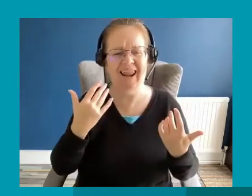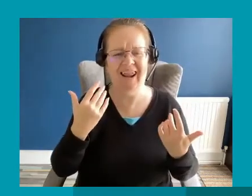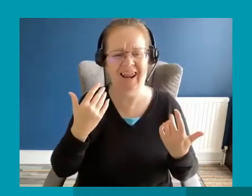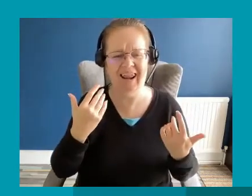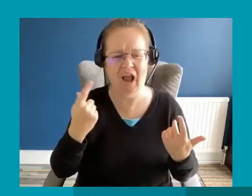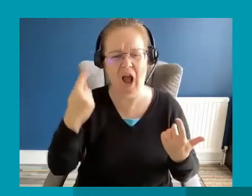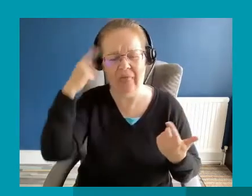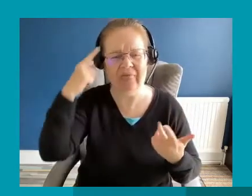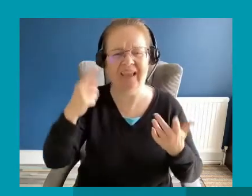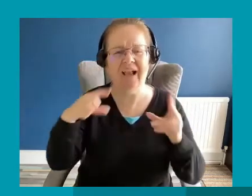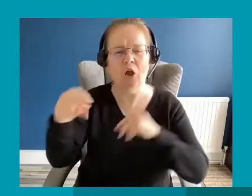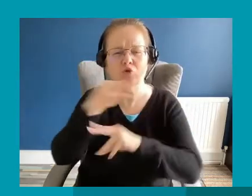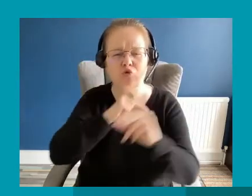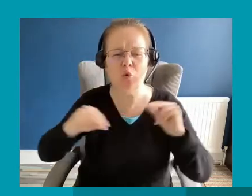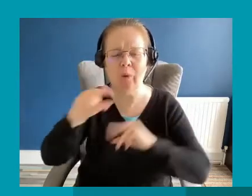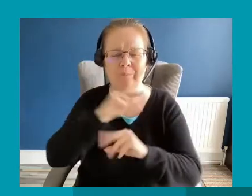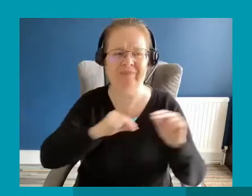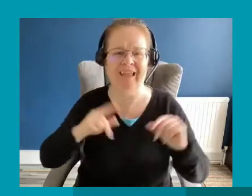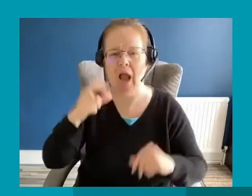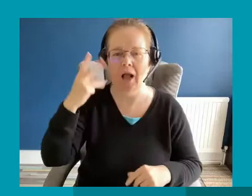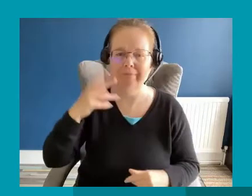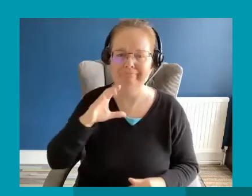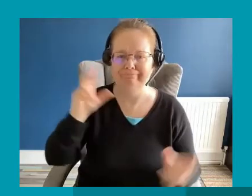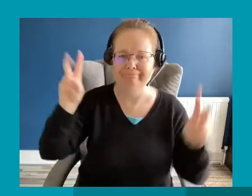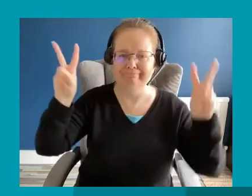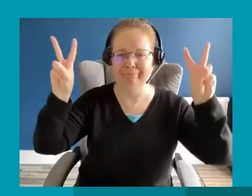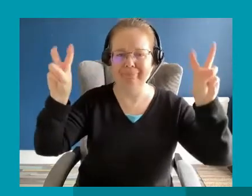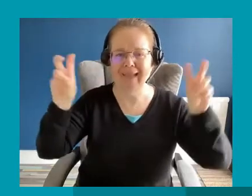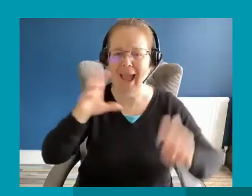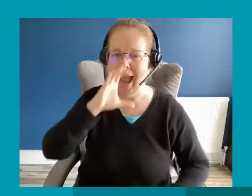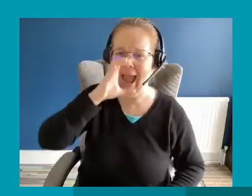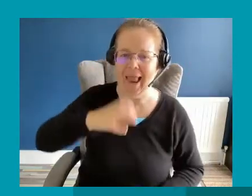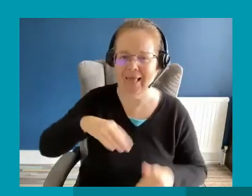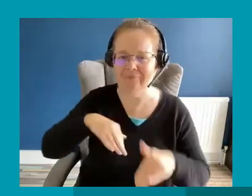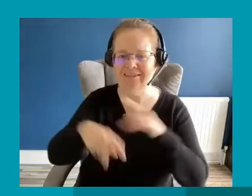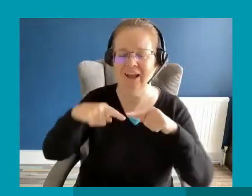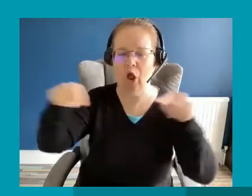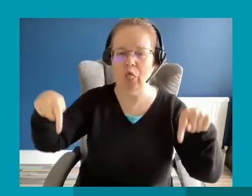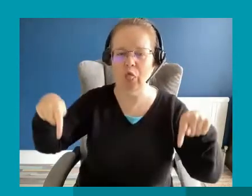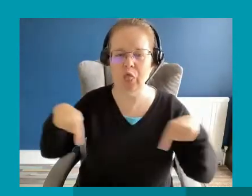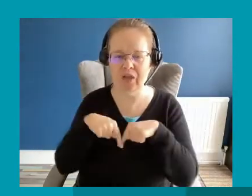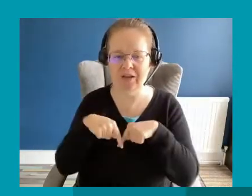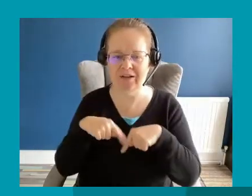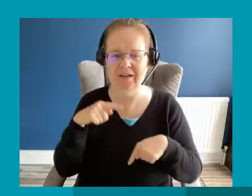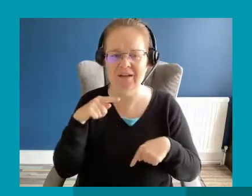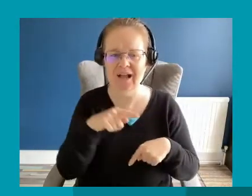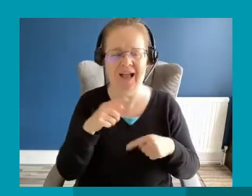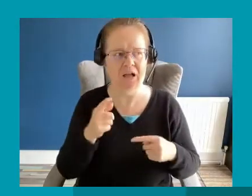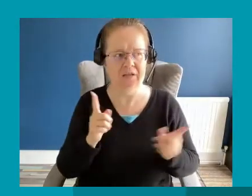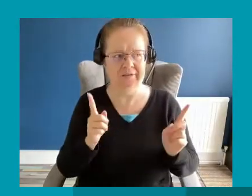so let's just talk about the elephant in the elephant inverted commas in the room. But exactly what if you've